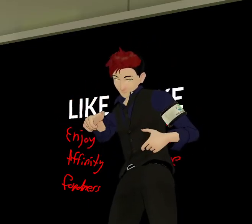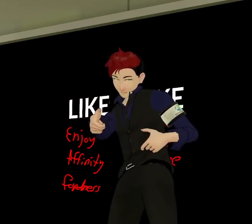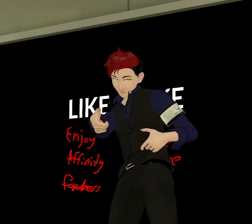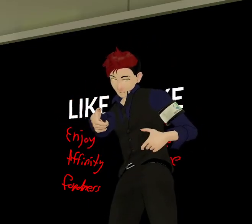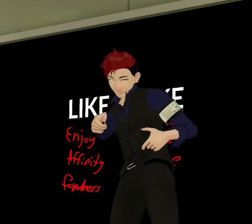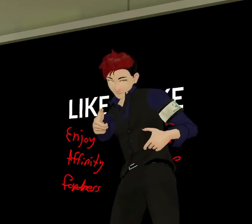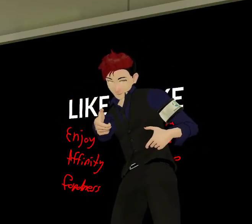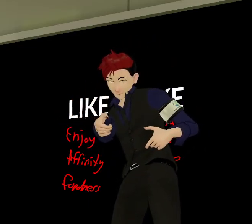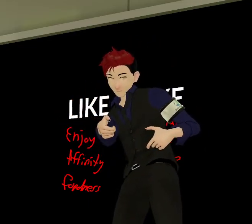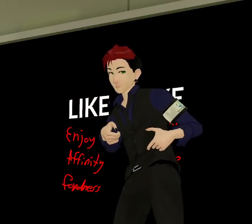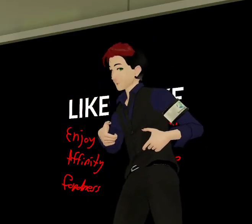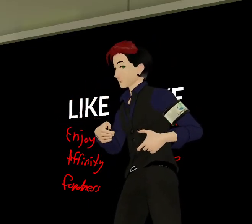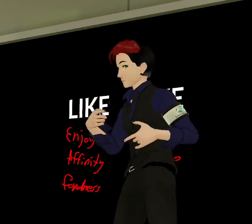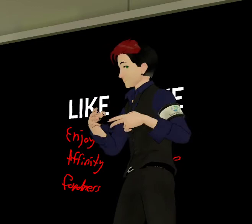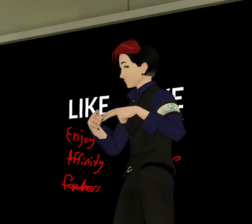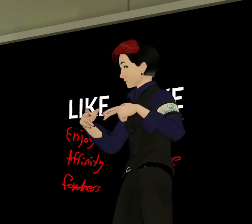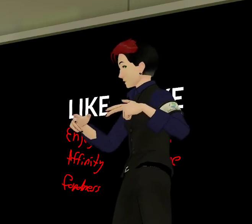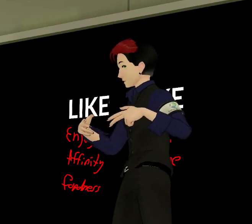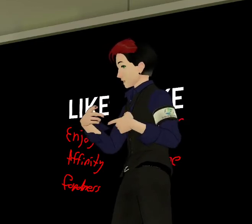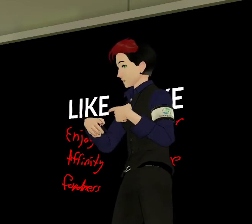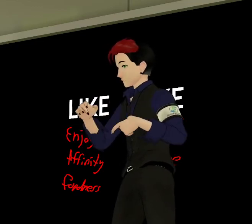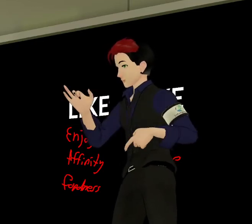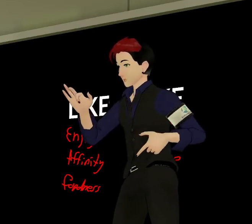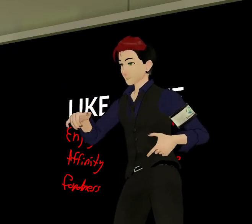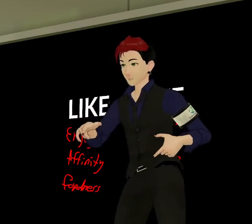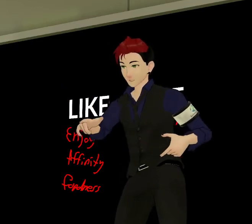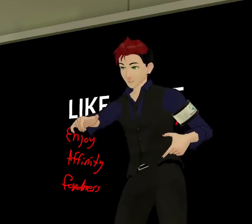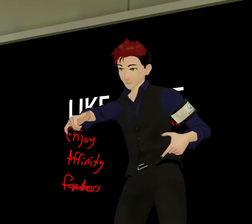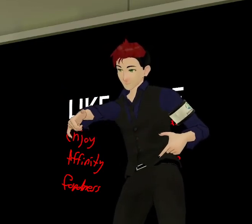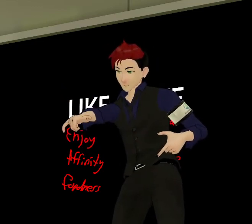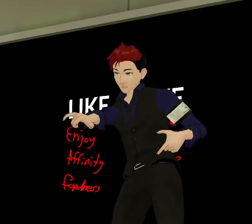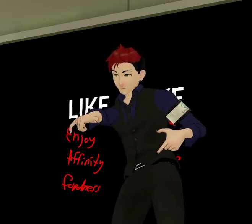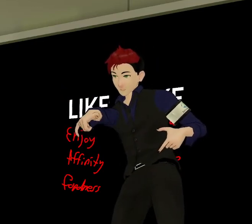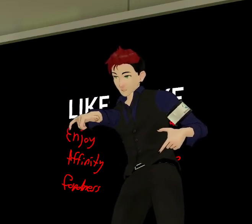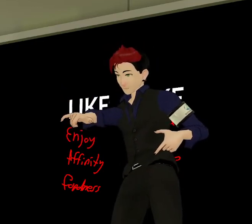point your thumb be very awkward signing if you did that trying to point your